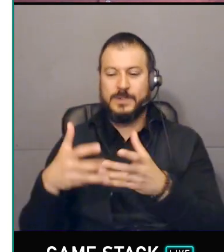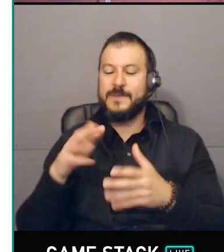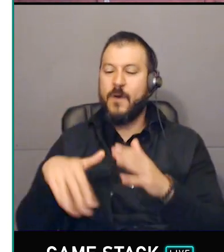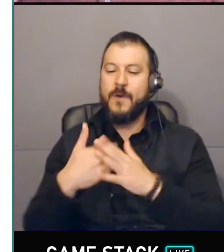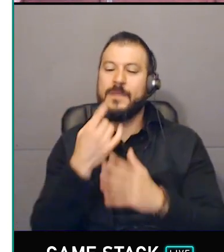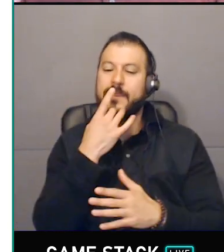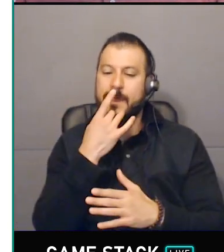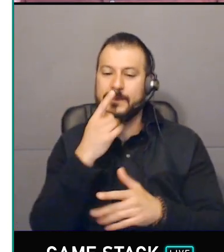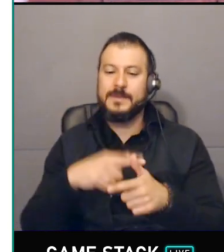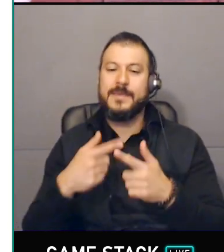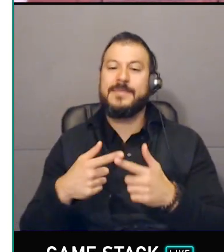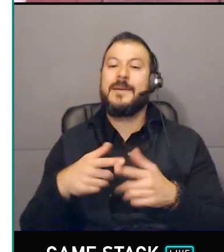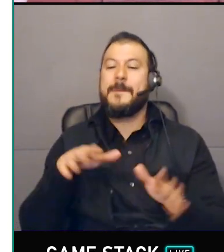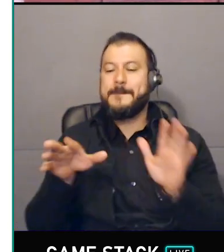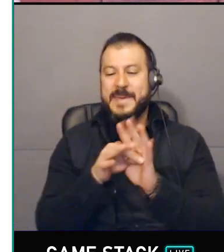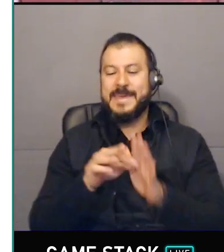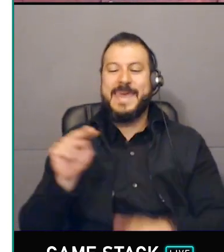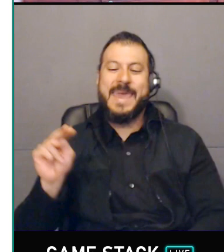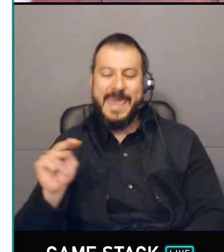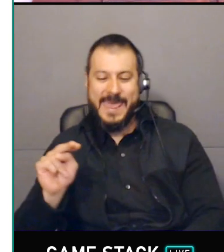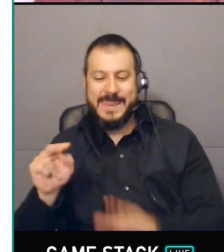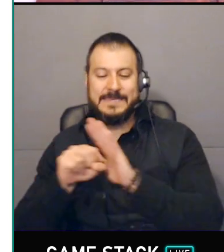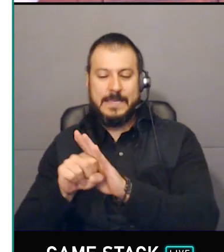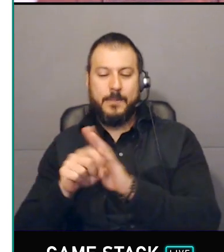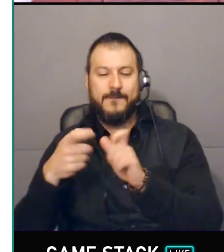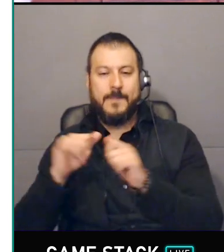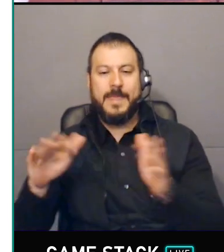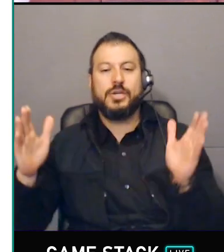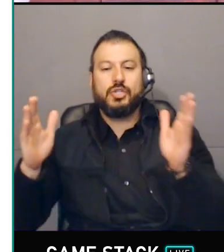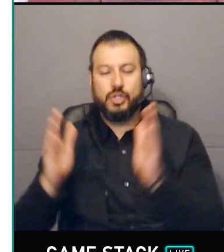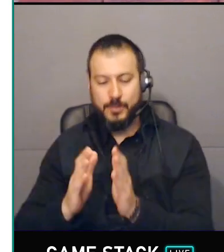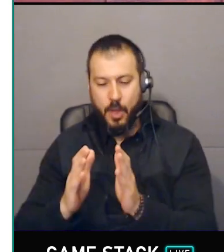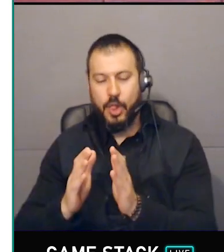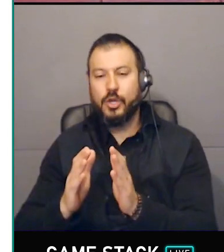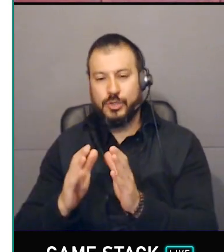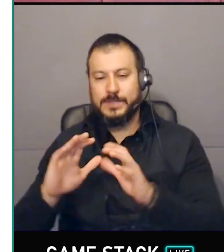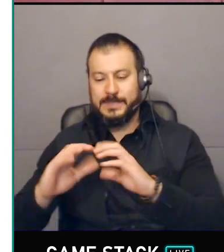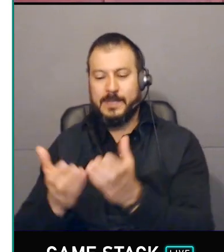and then we pick N samples from that smaller subset. Even though this is a standard,